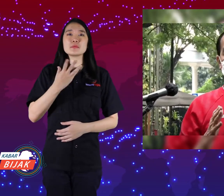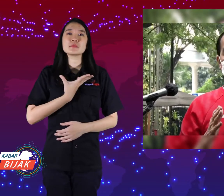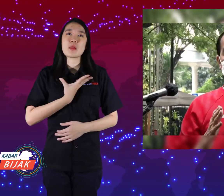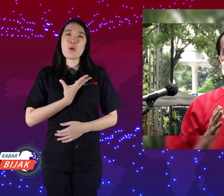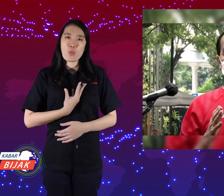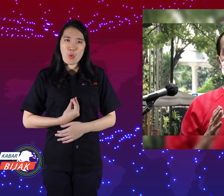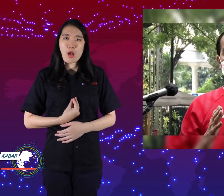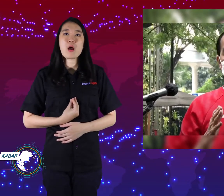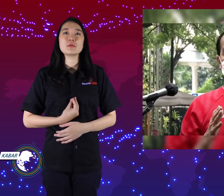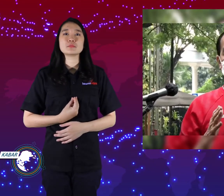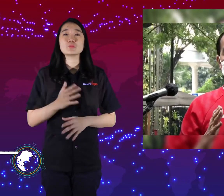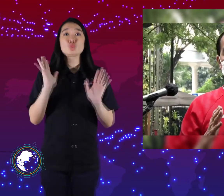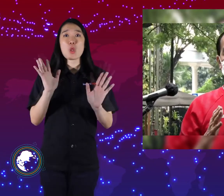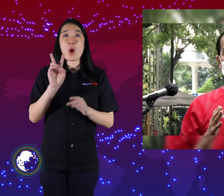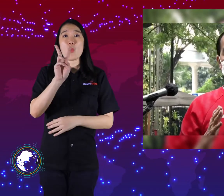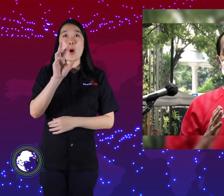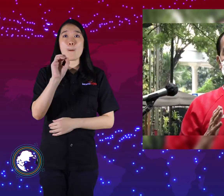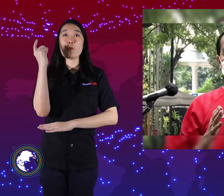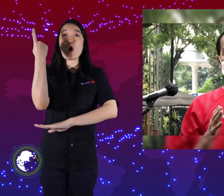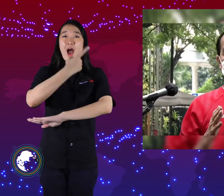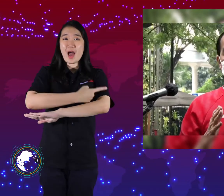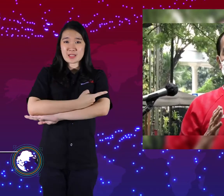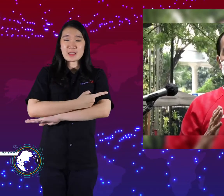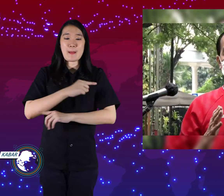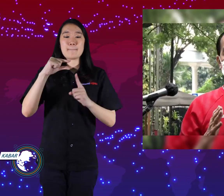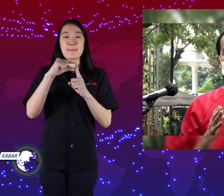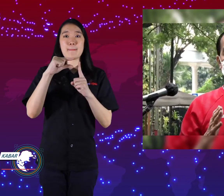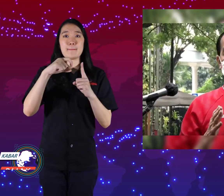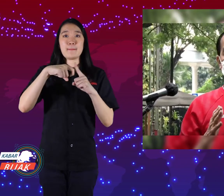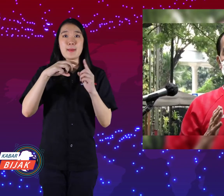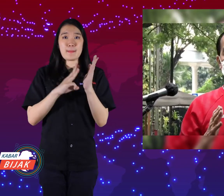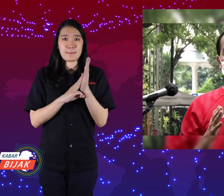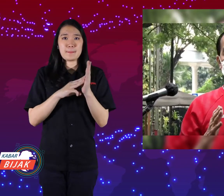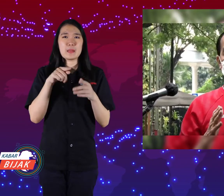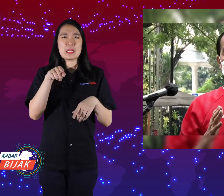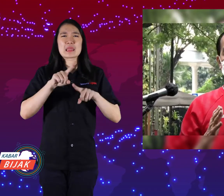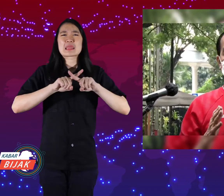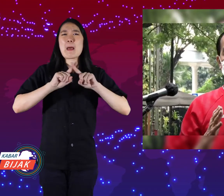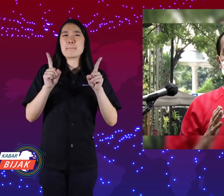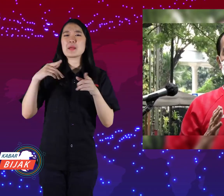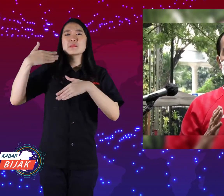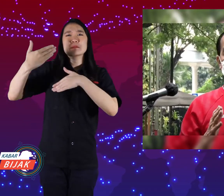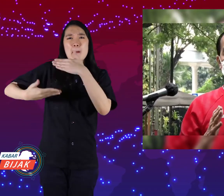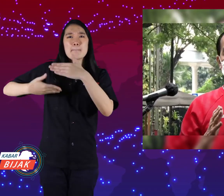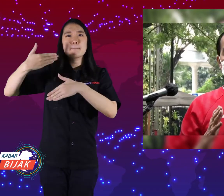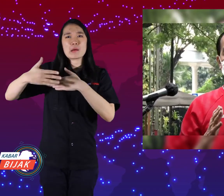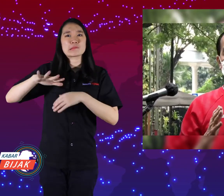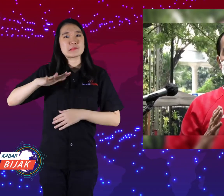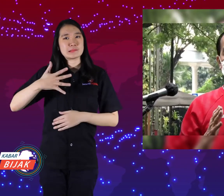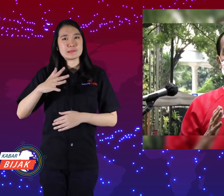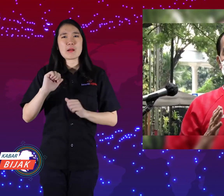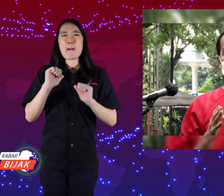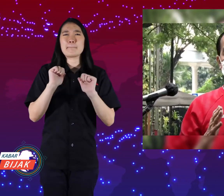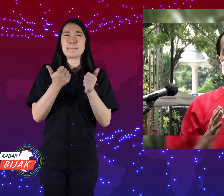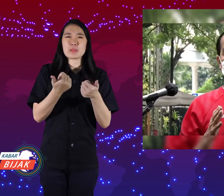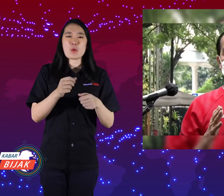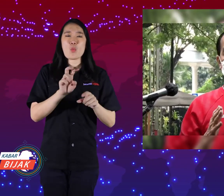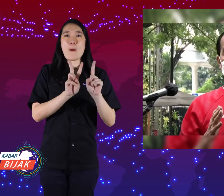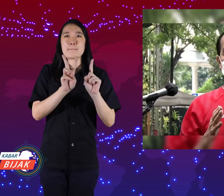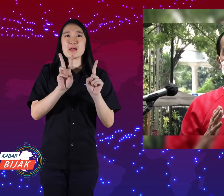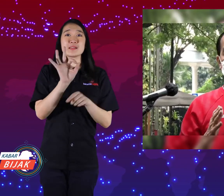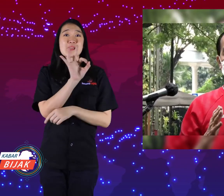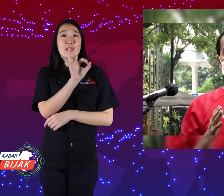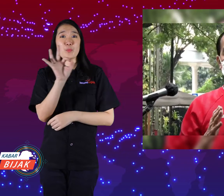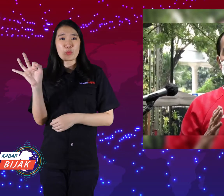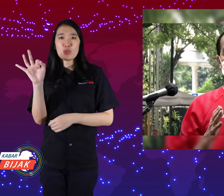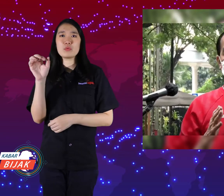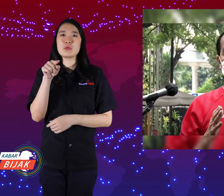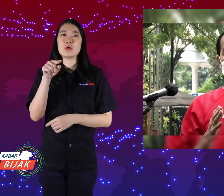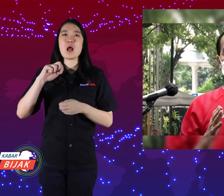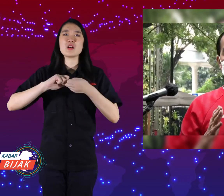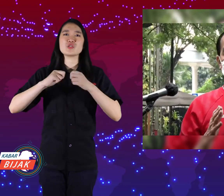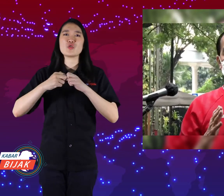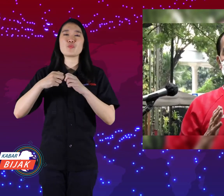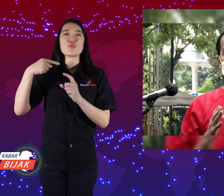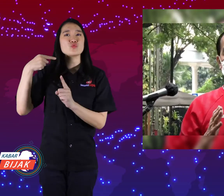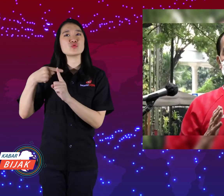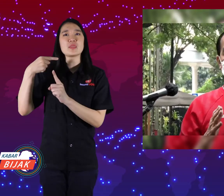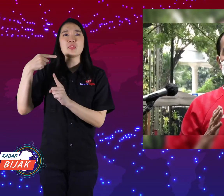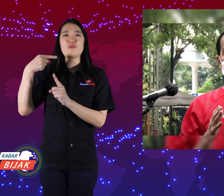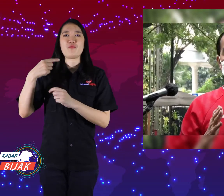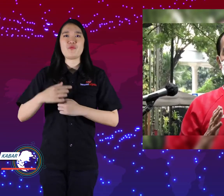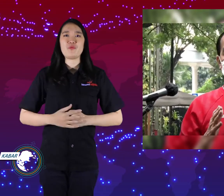This is because after 20 days of PPKM there is an addition of 12 thousand positive cases per day.